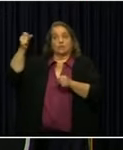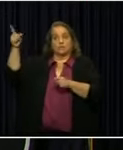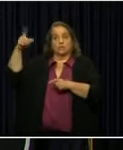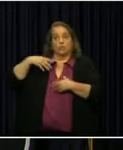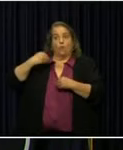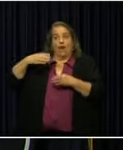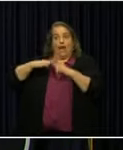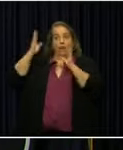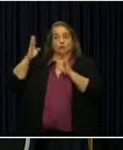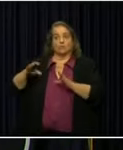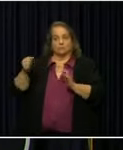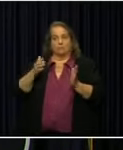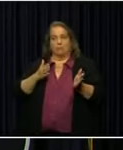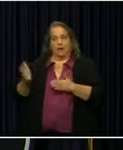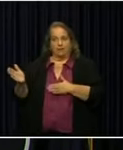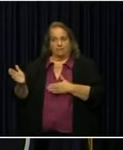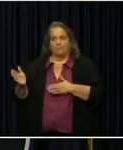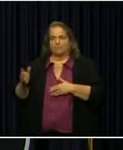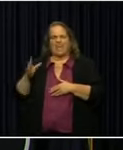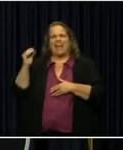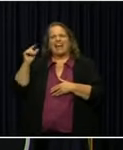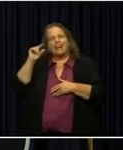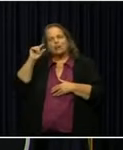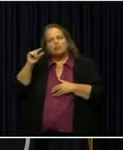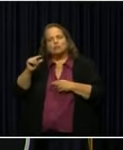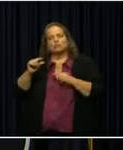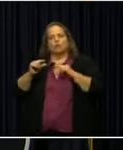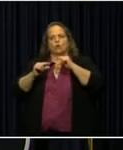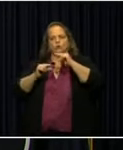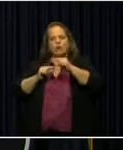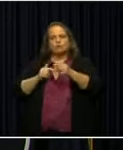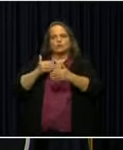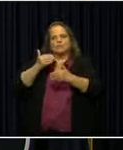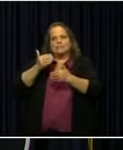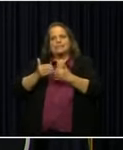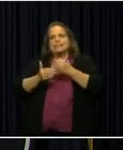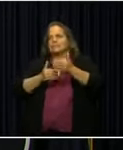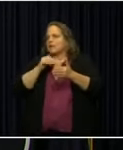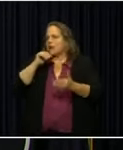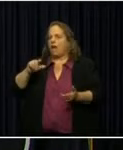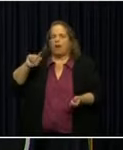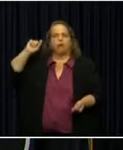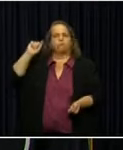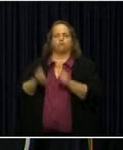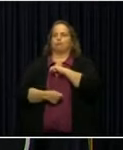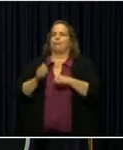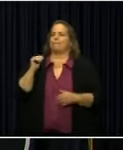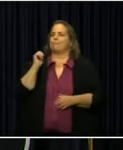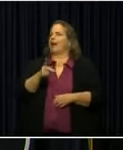AGAIN THIS IS CONTINUED TELEWORK TELEWORK, P. WE'VE GOT TO ELIMINATE COMMON